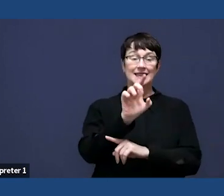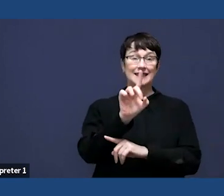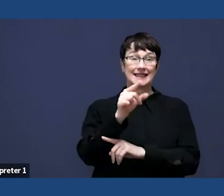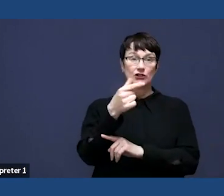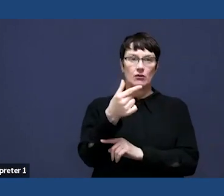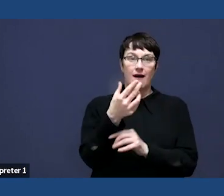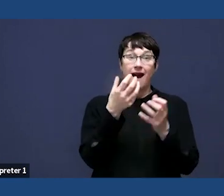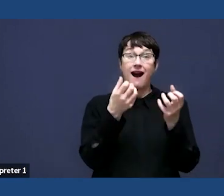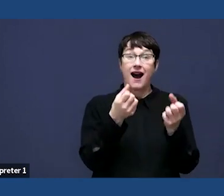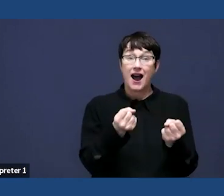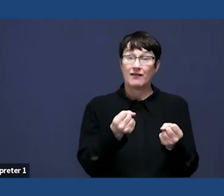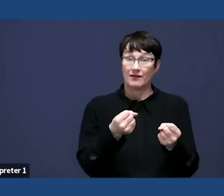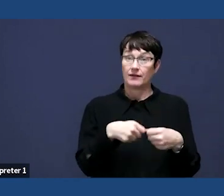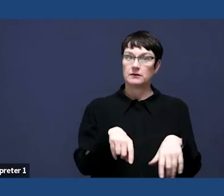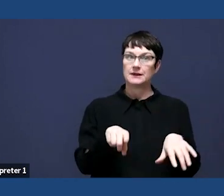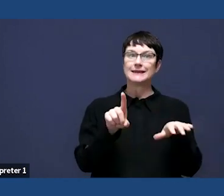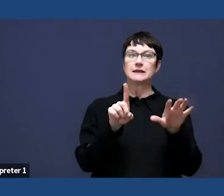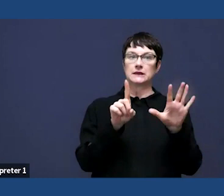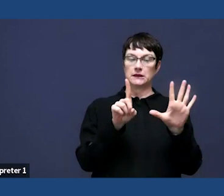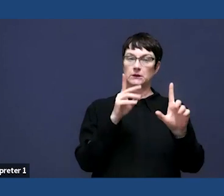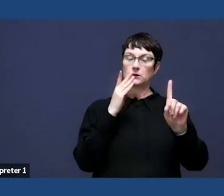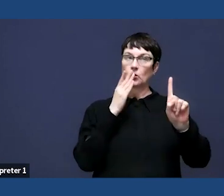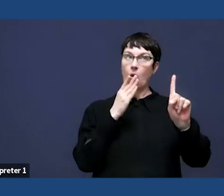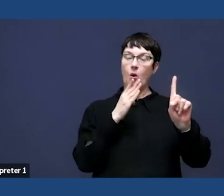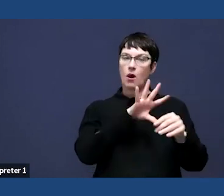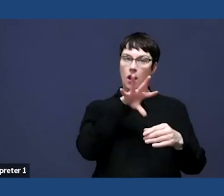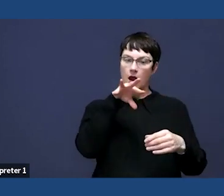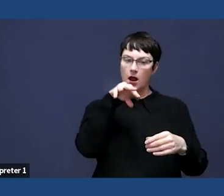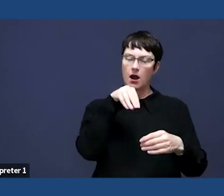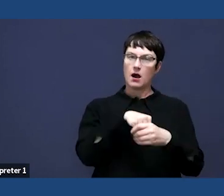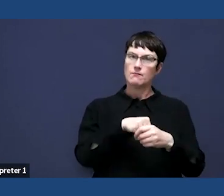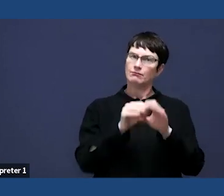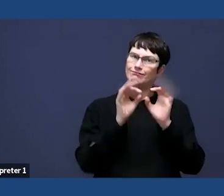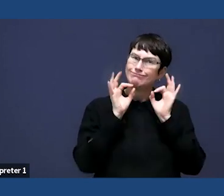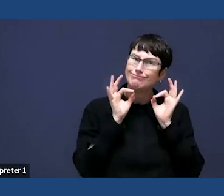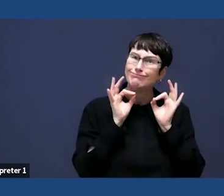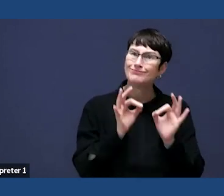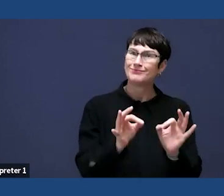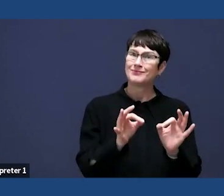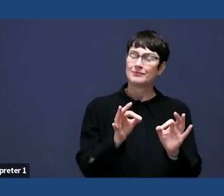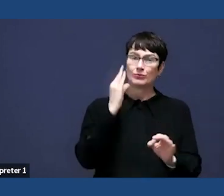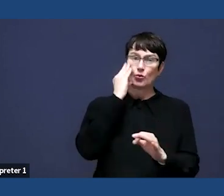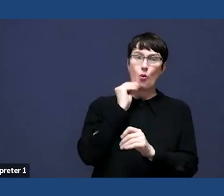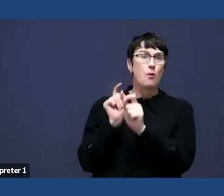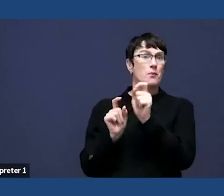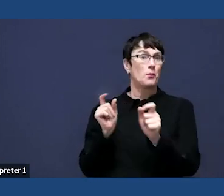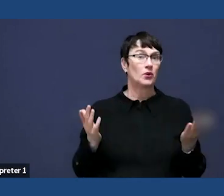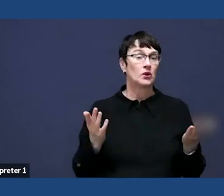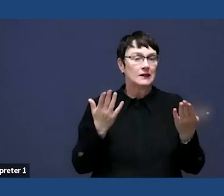we're talking about here. I'm going to name it out and also ask the panelists to see if there's a particular one